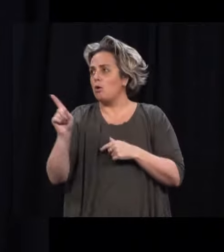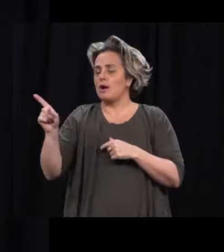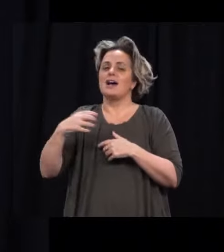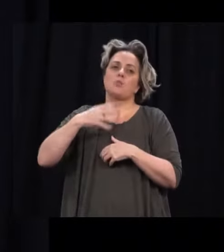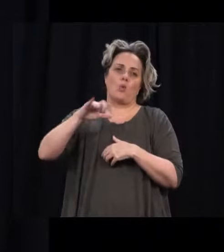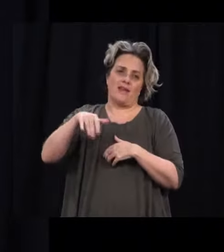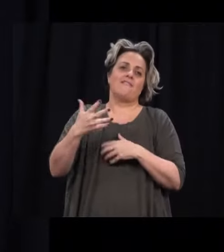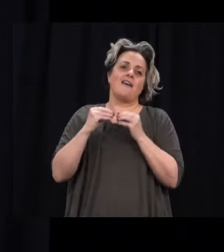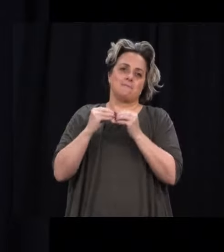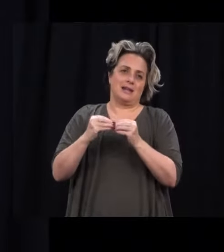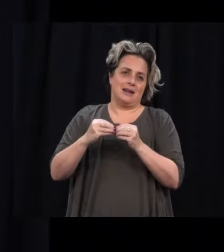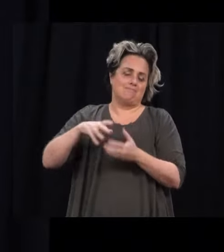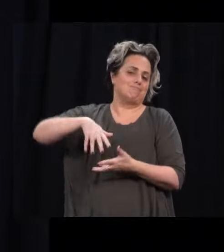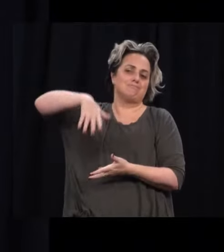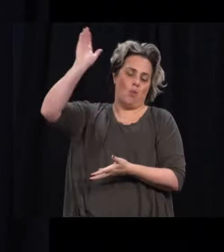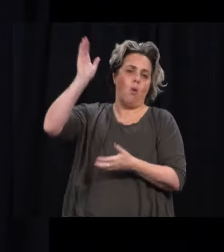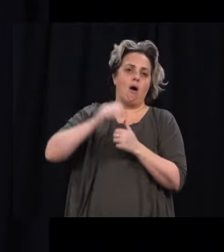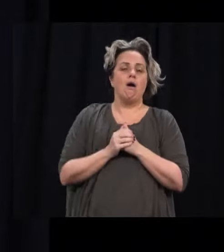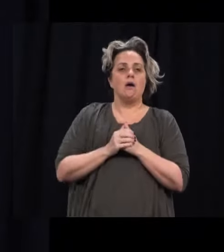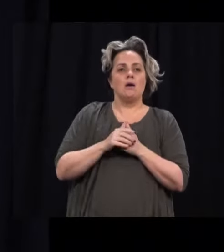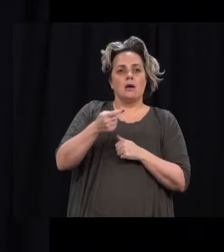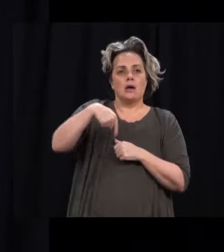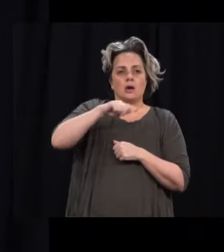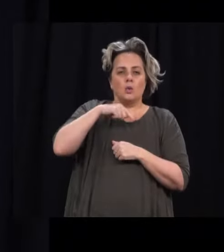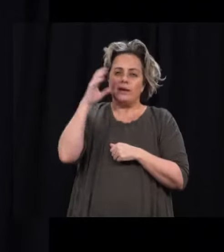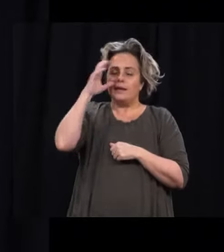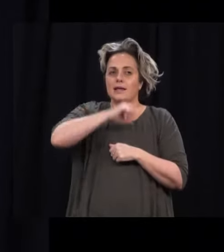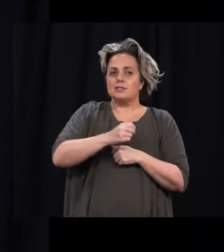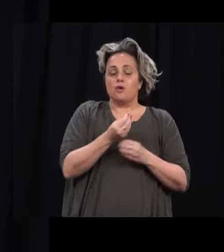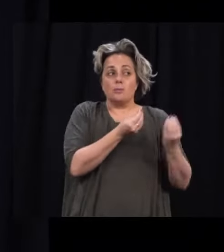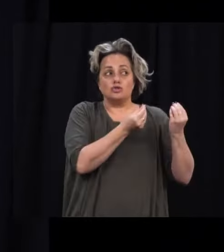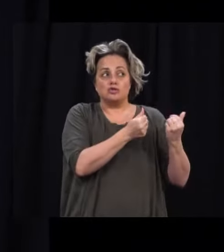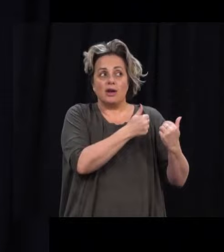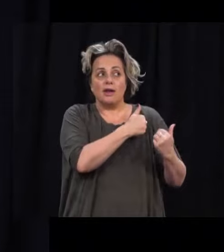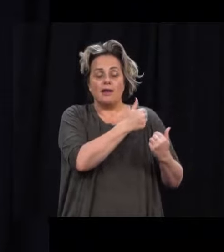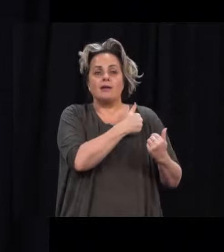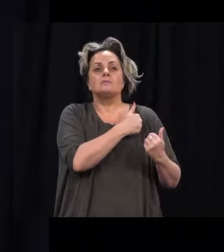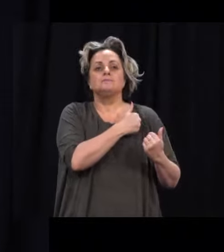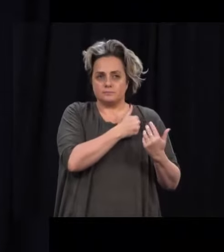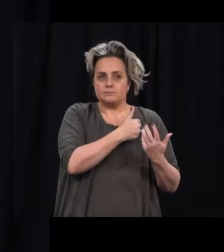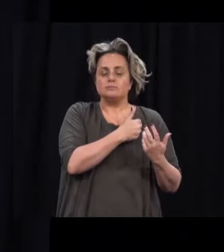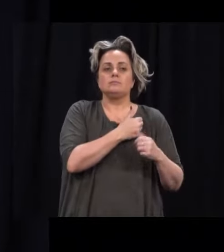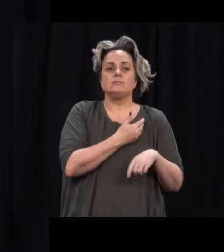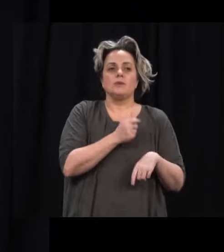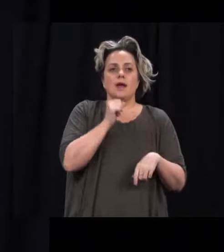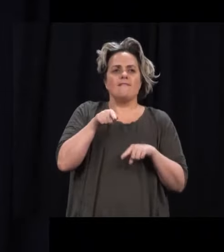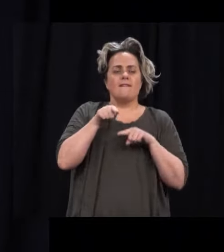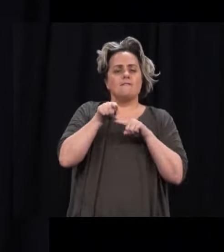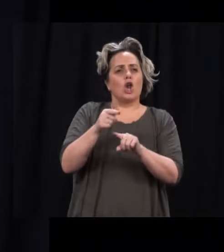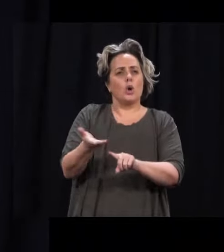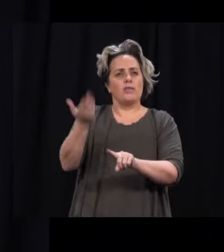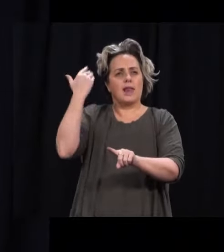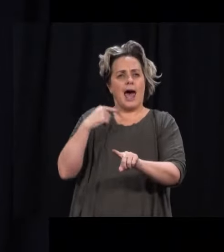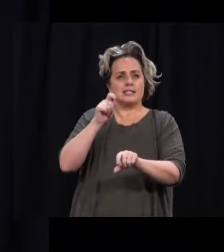How long will that $5 billion last us for? Well, it is more than $5 billion. That is the point that